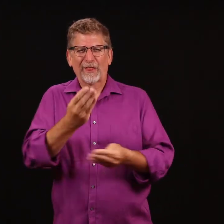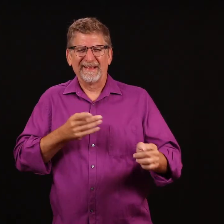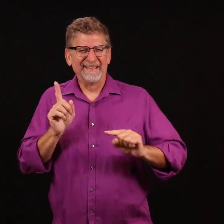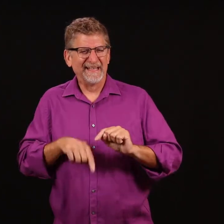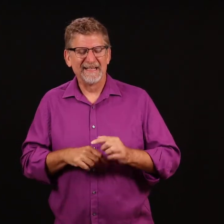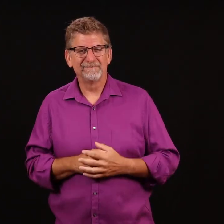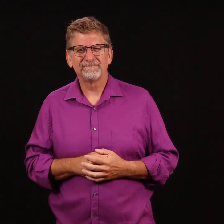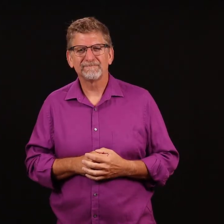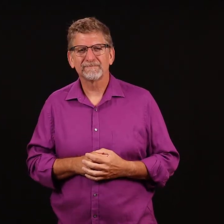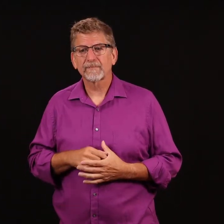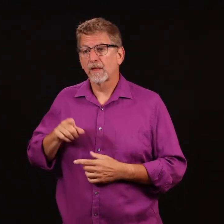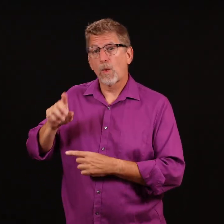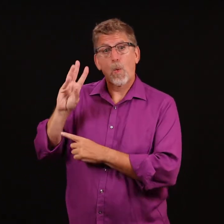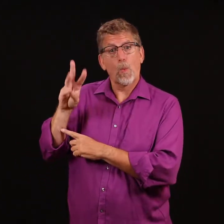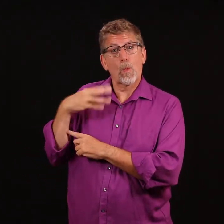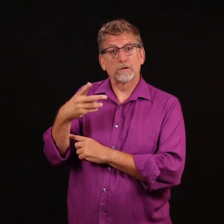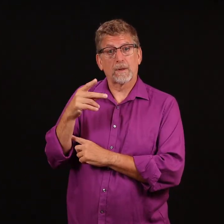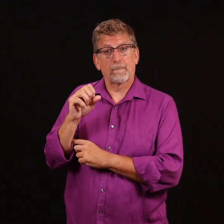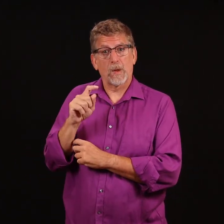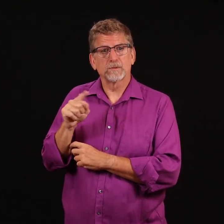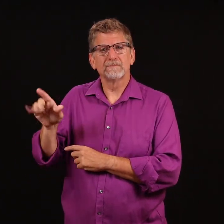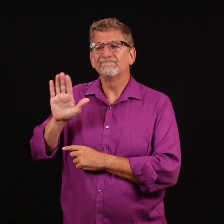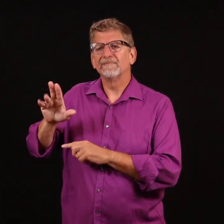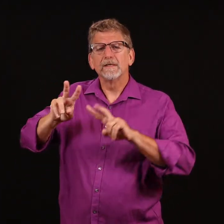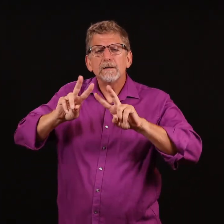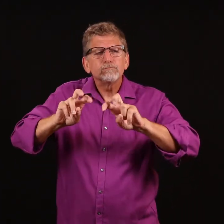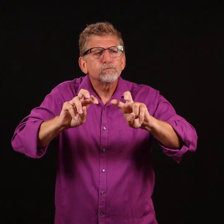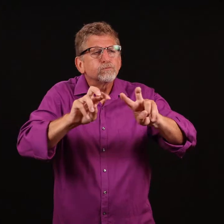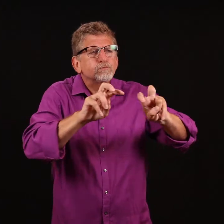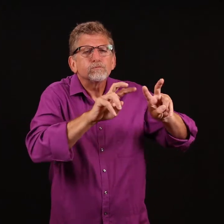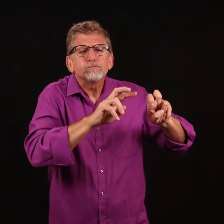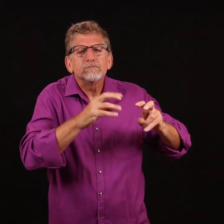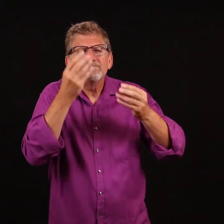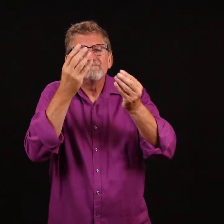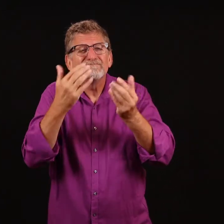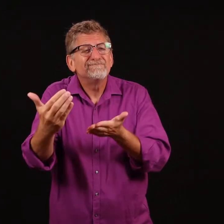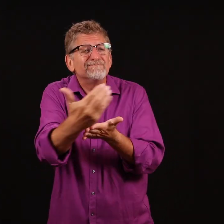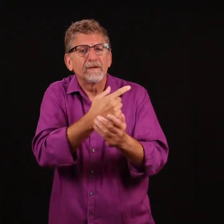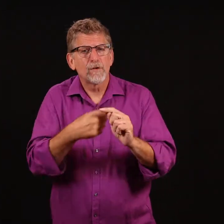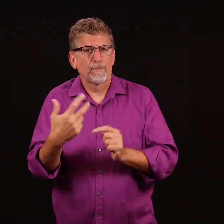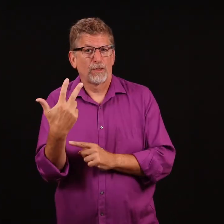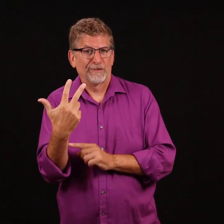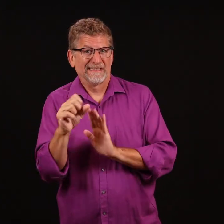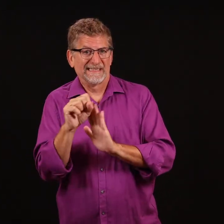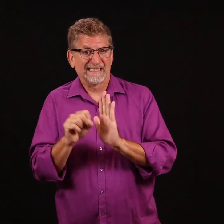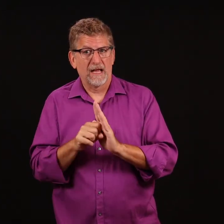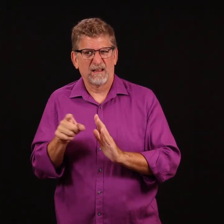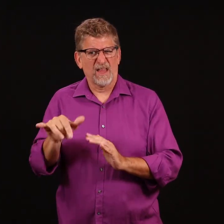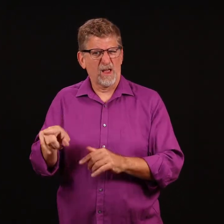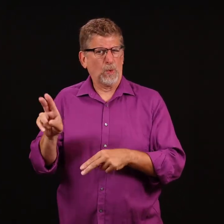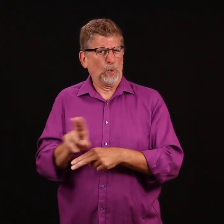That way, the documents can't be used more than once. The Washington Post gathered information from three states